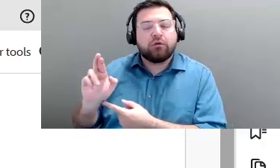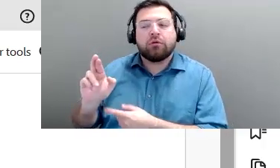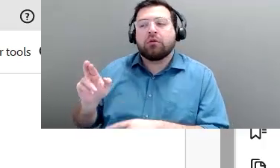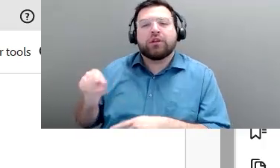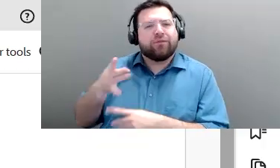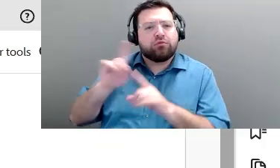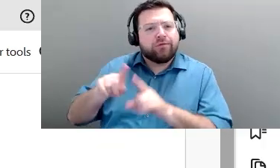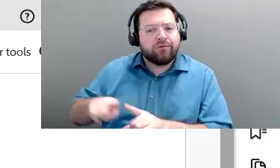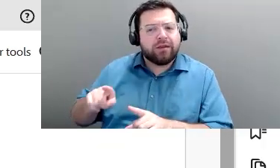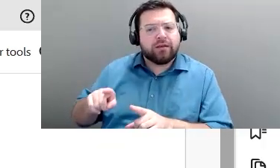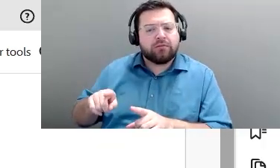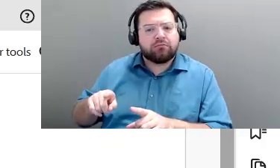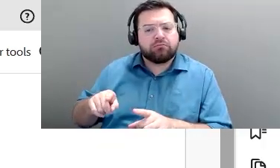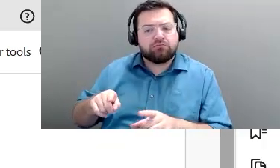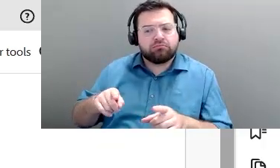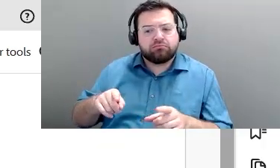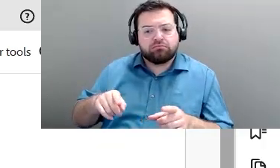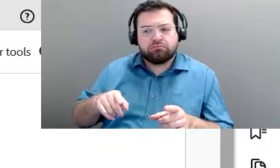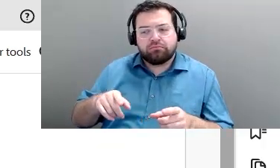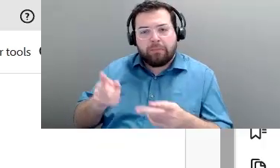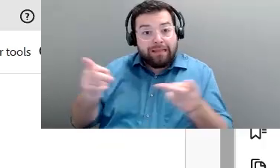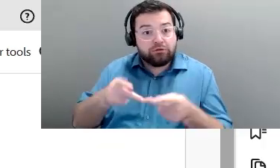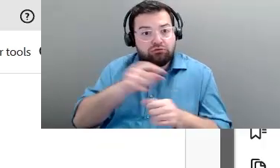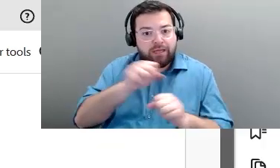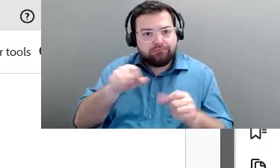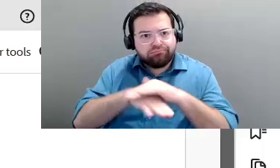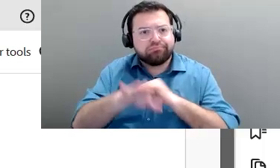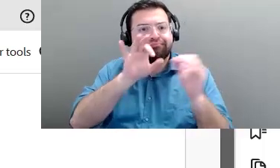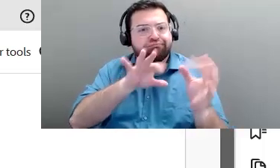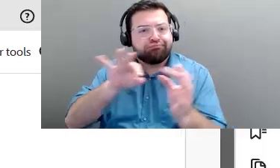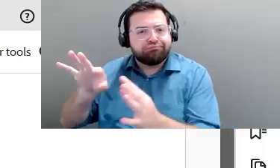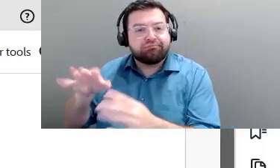One is, you know, within the SpeedGrader, there's a comments box.